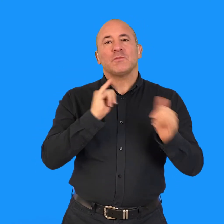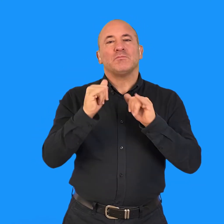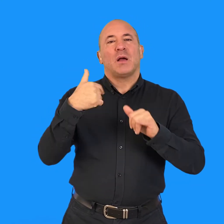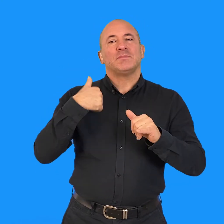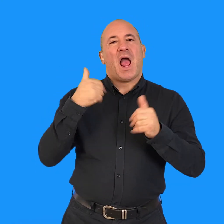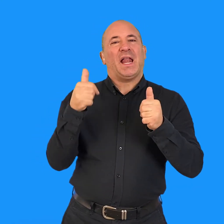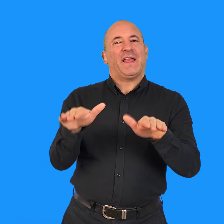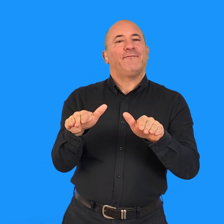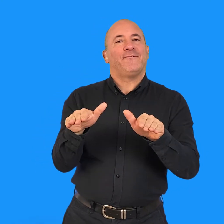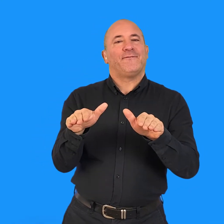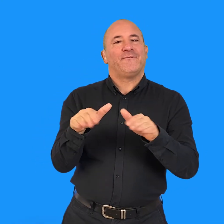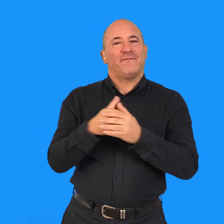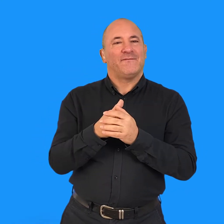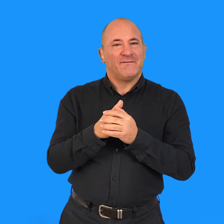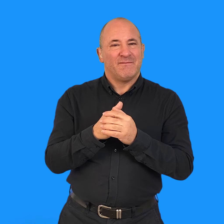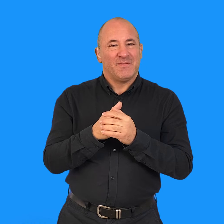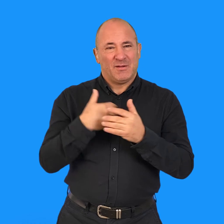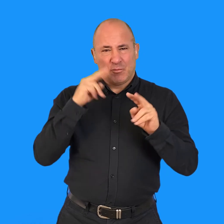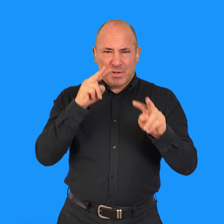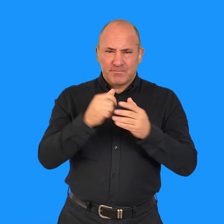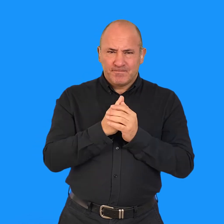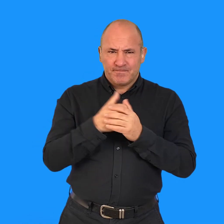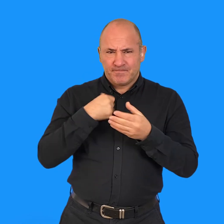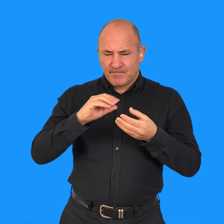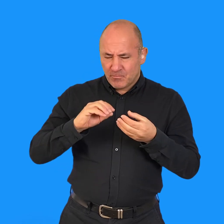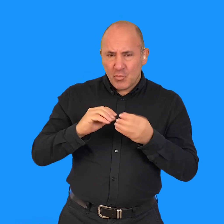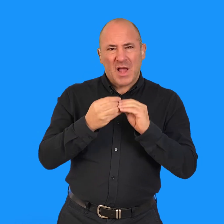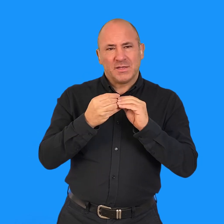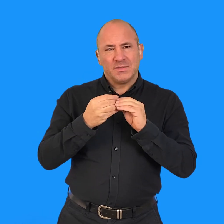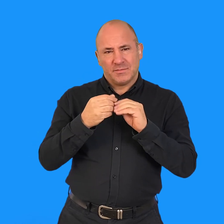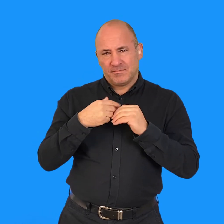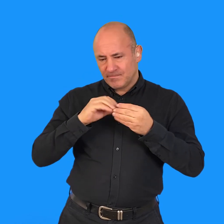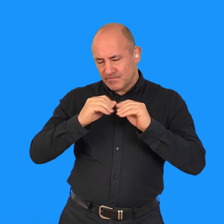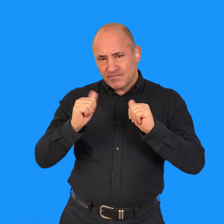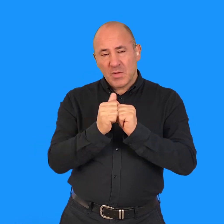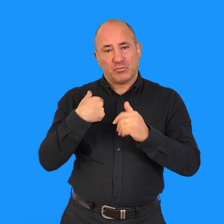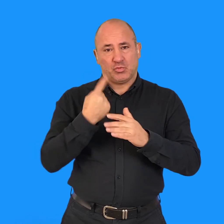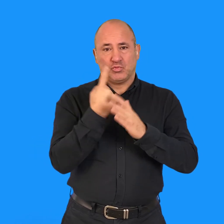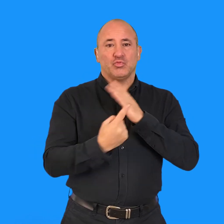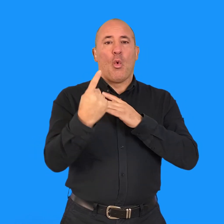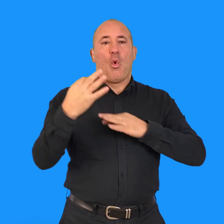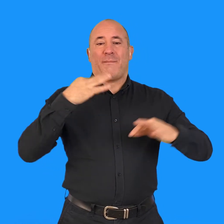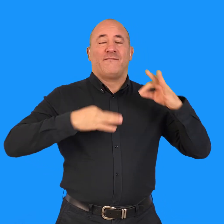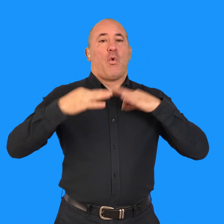was looking at how I can create some provisions for me as a solo performer on stage.